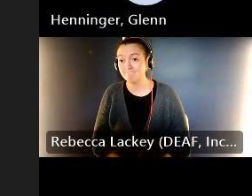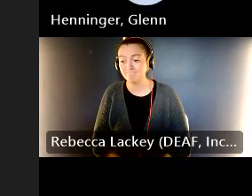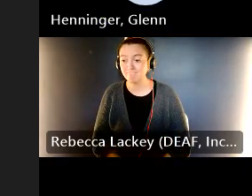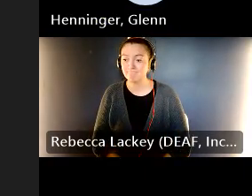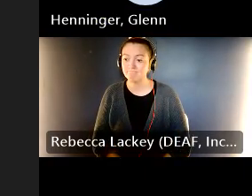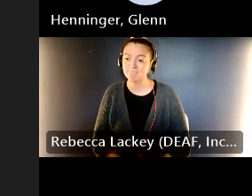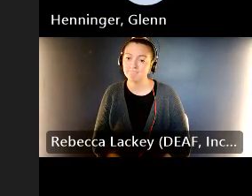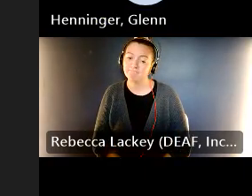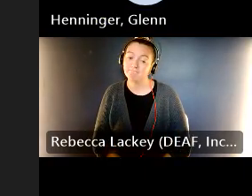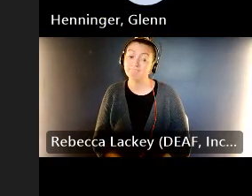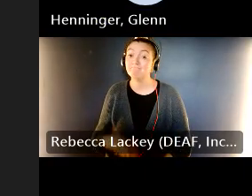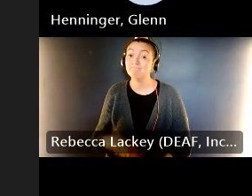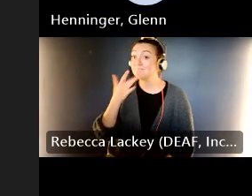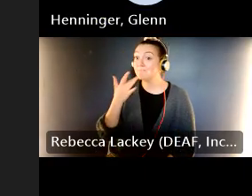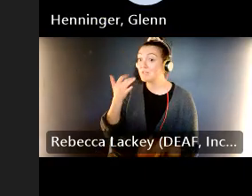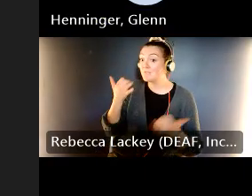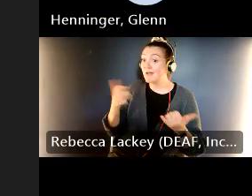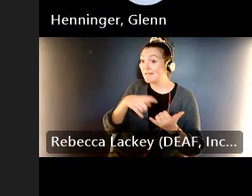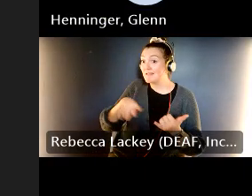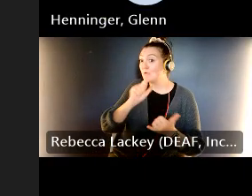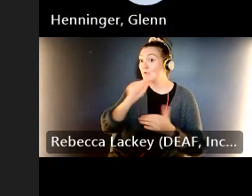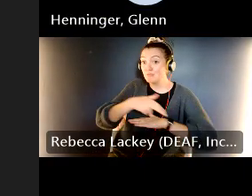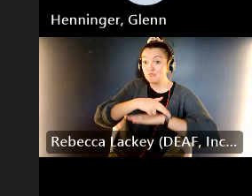Fortunately, in these subdivisions we don't stripe the streets, do we?